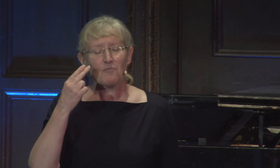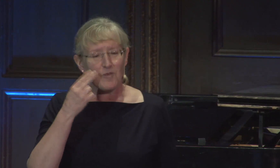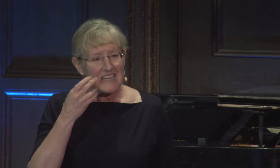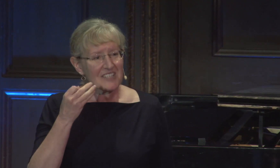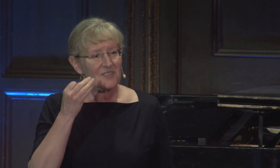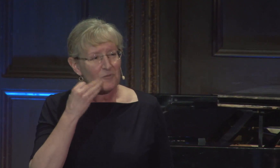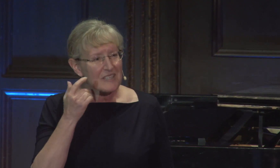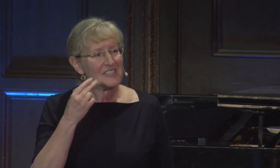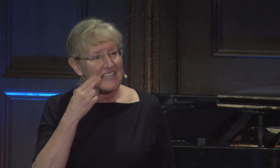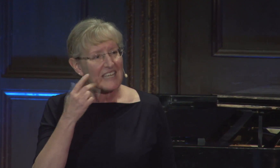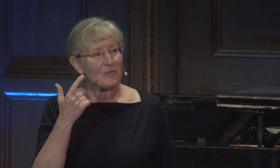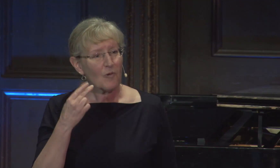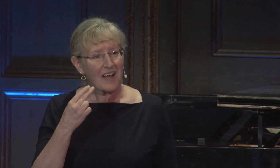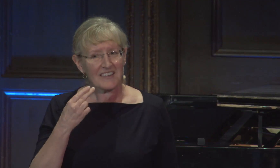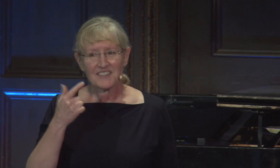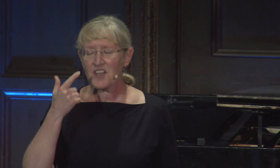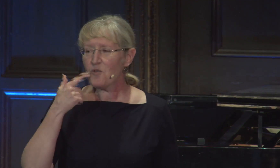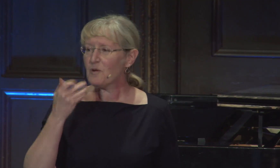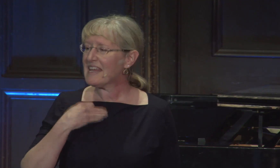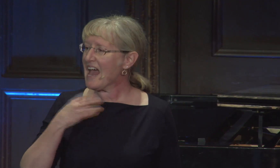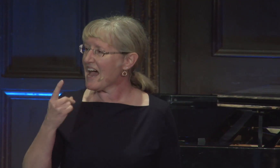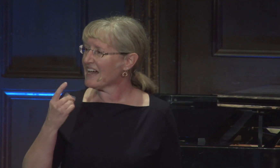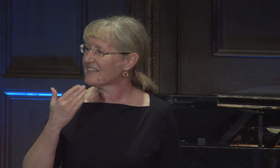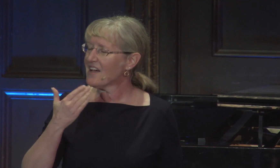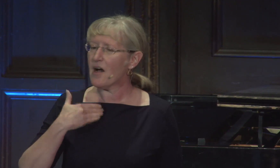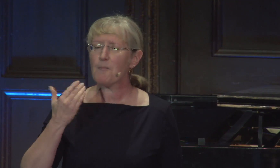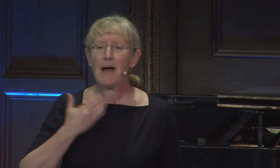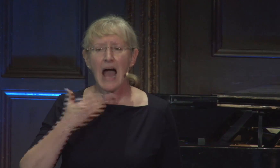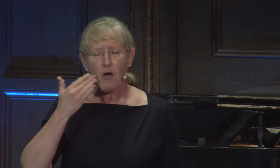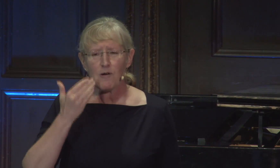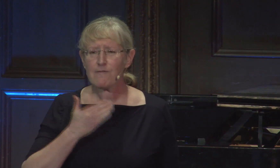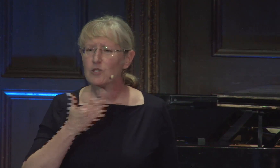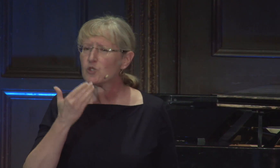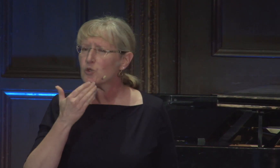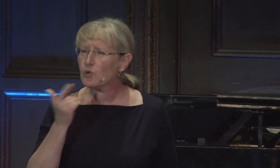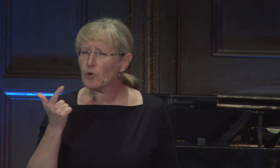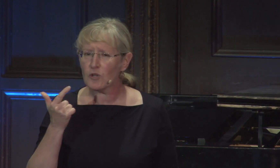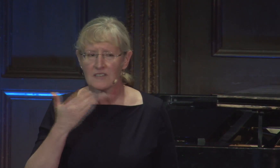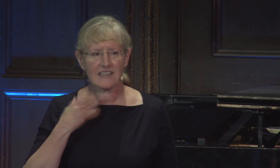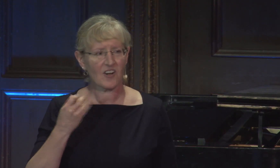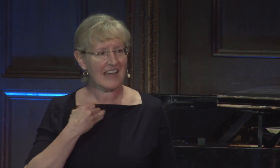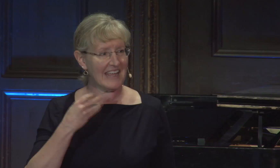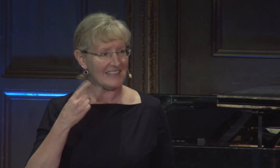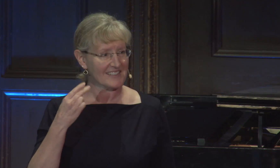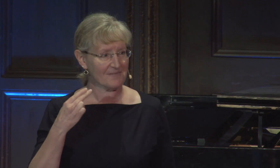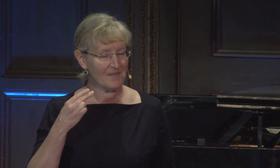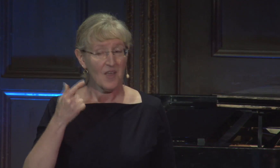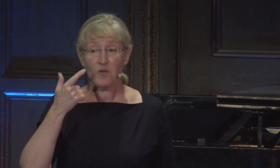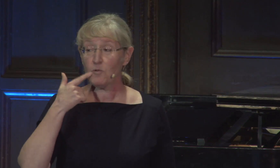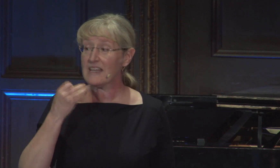The real key was we had a powerful tool in our hands.